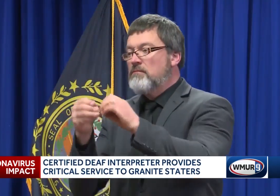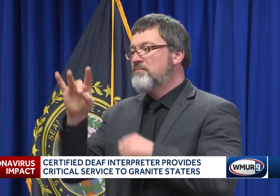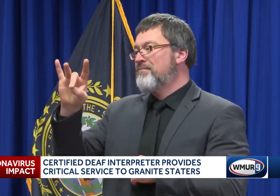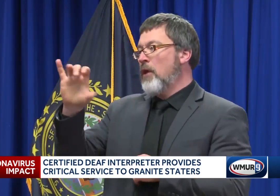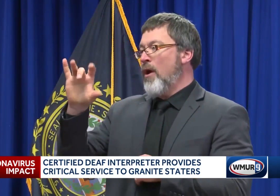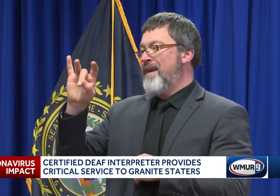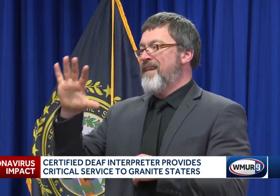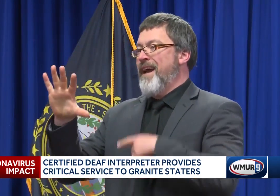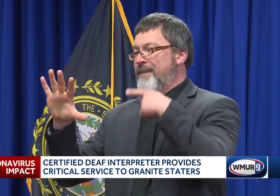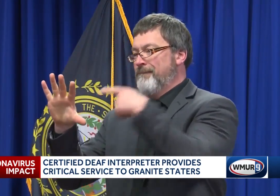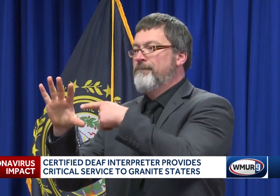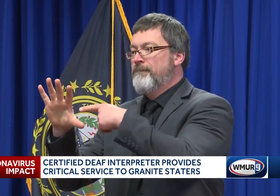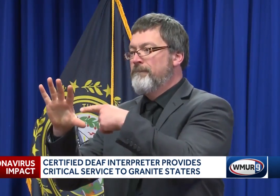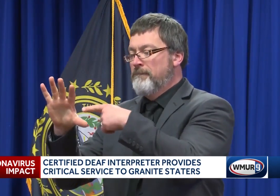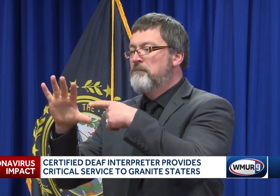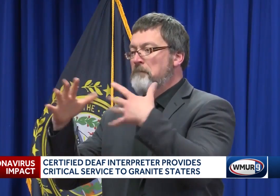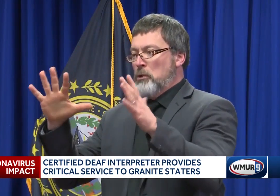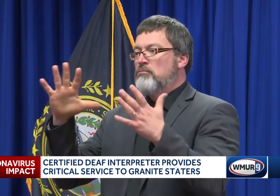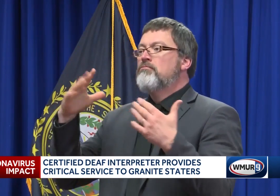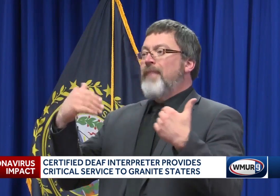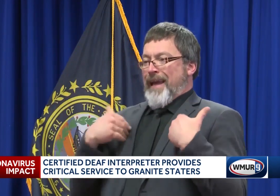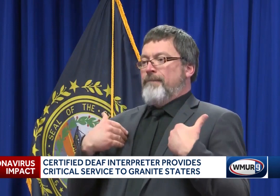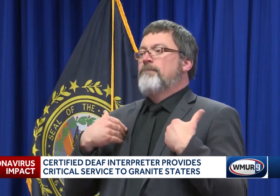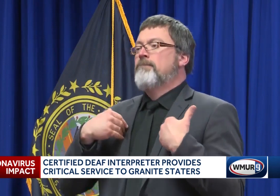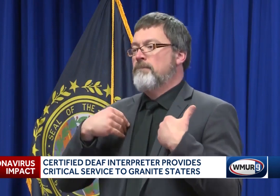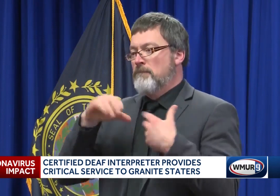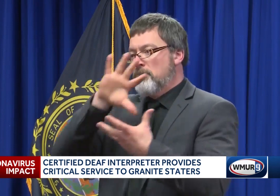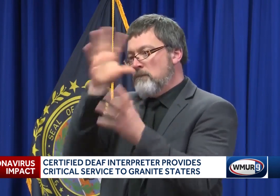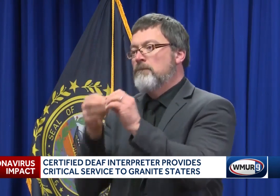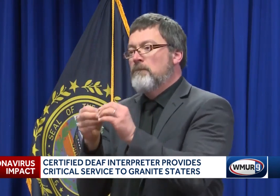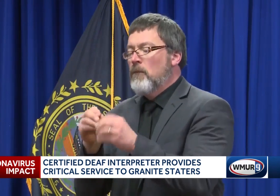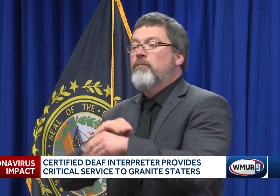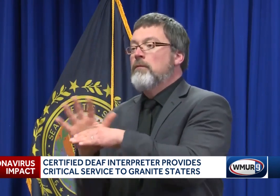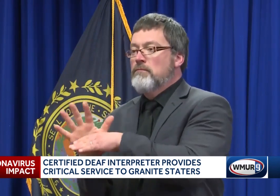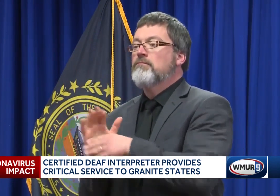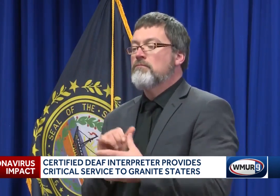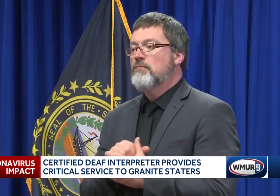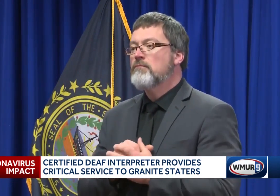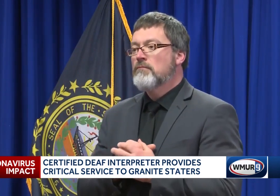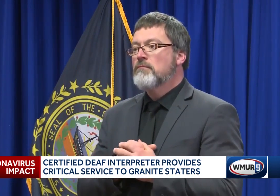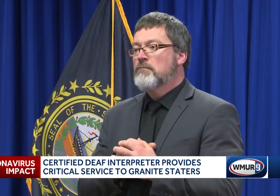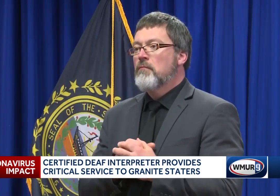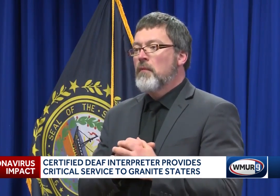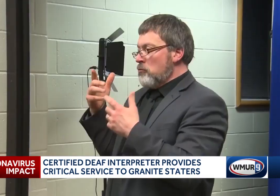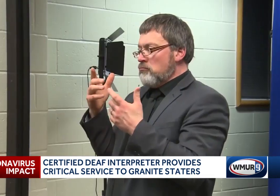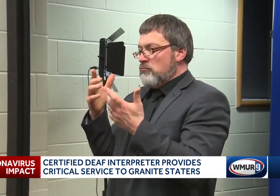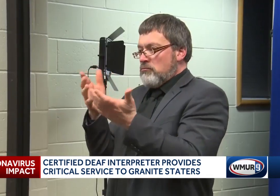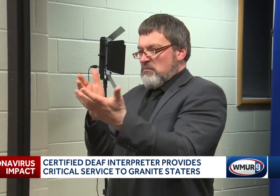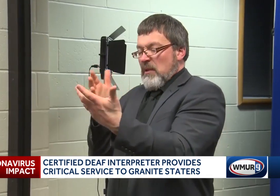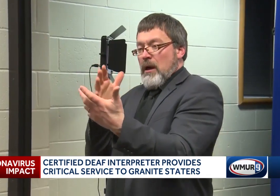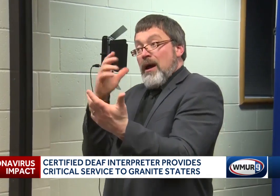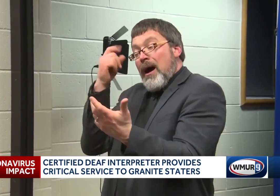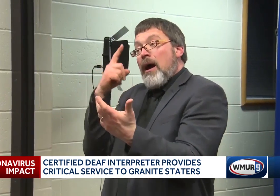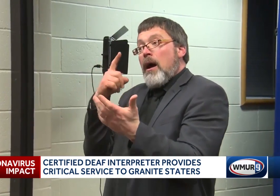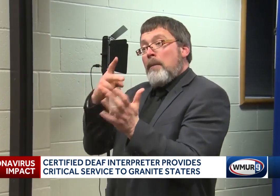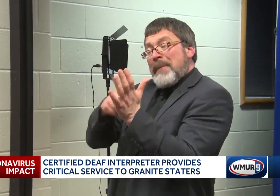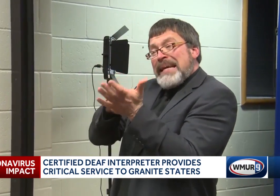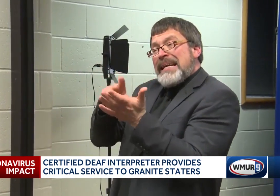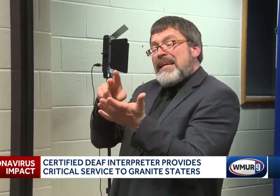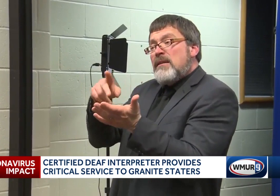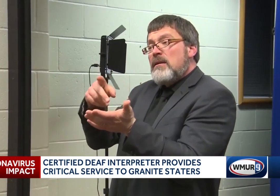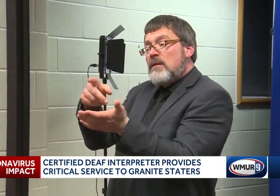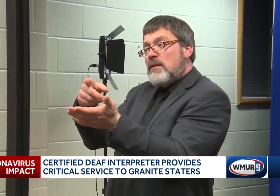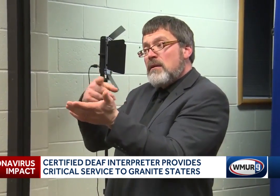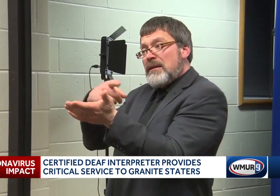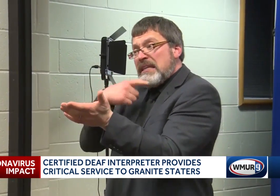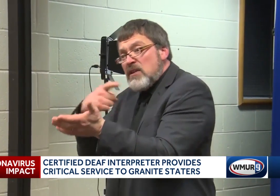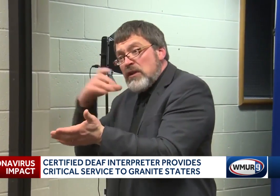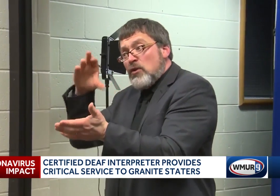YOU SEE, DAVID DOESN'T JUST áSIGN INFORMATION. HE USES GESTURE - AND EXPRESSION-